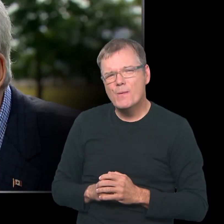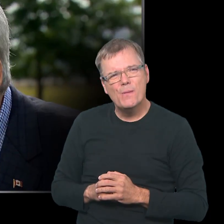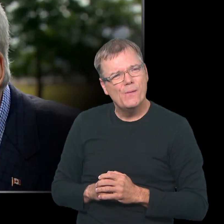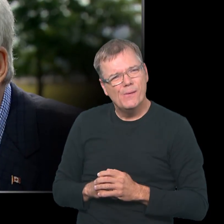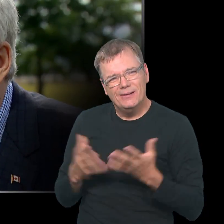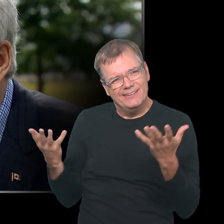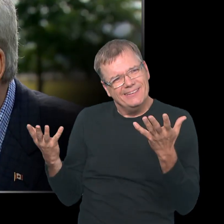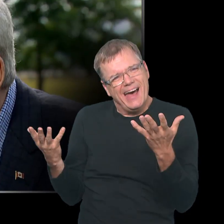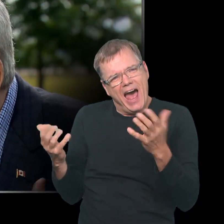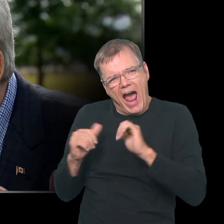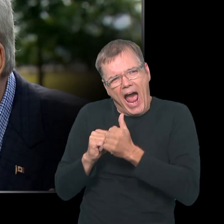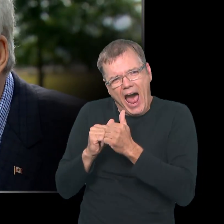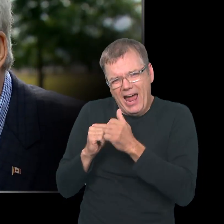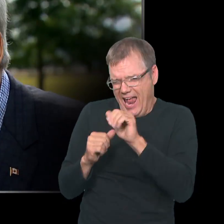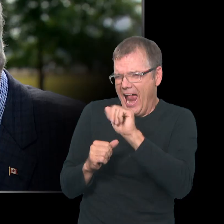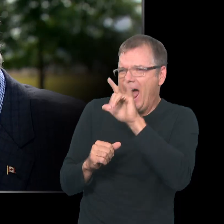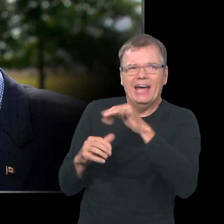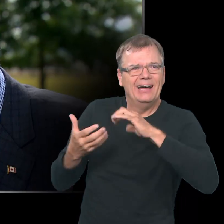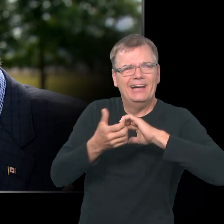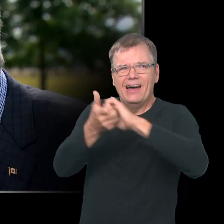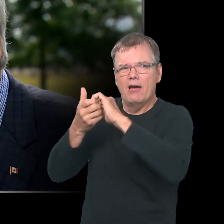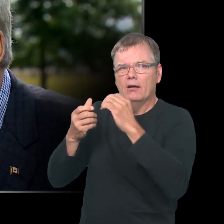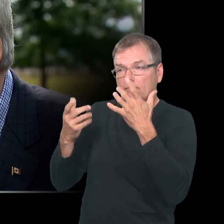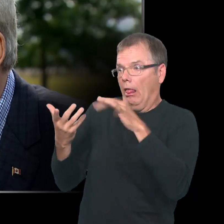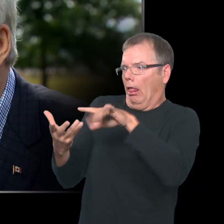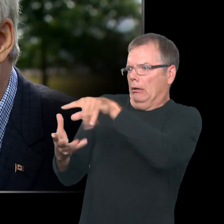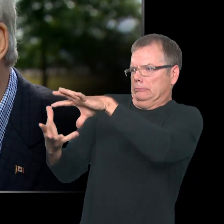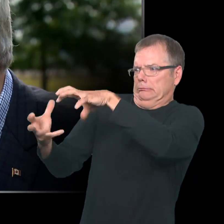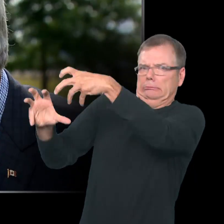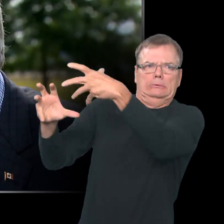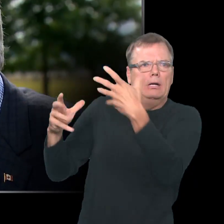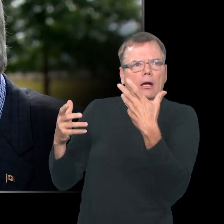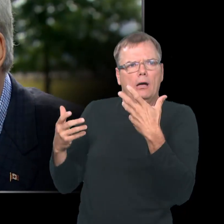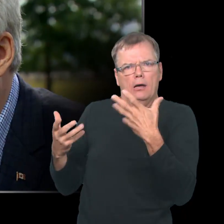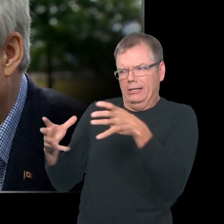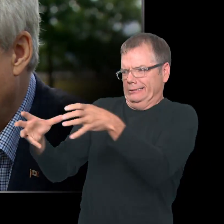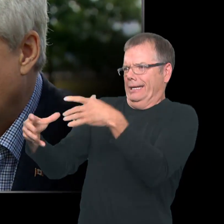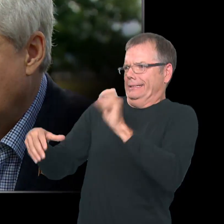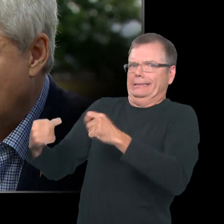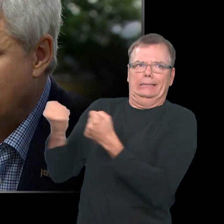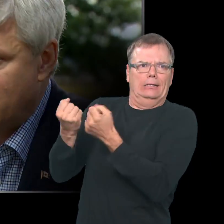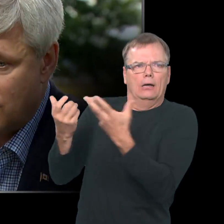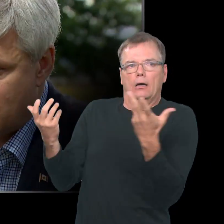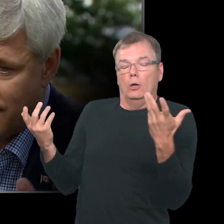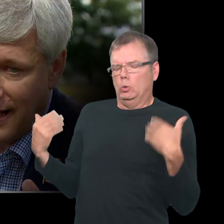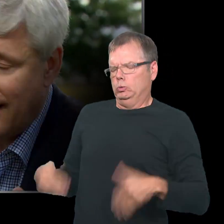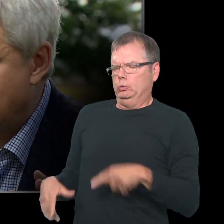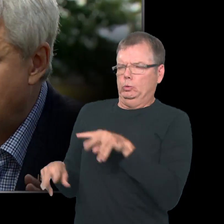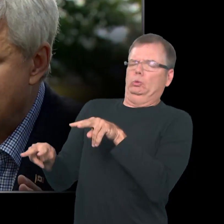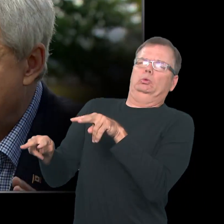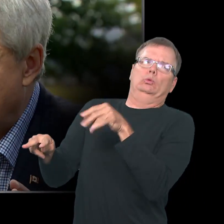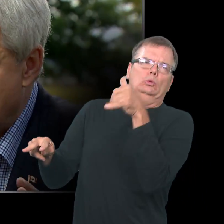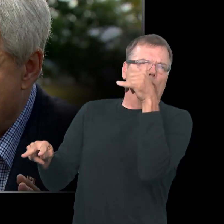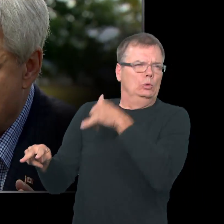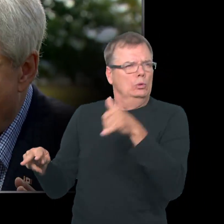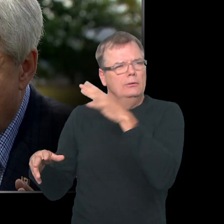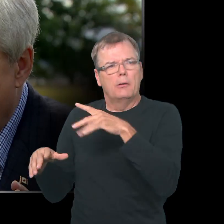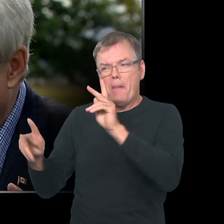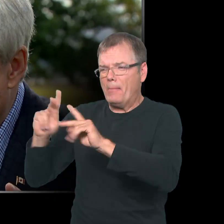But I don't think our allies are going to say we could all pull out. That would be an absolute catastrophe. Not just for the region.